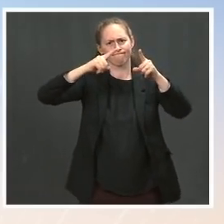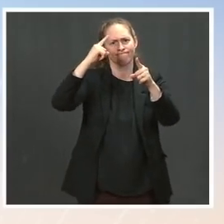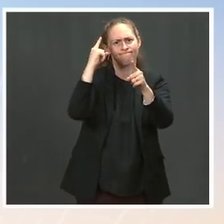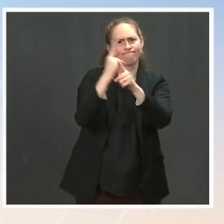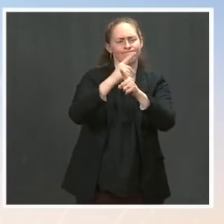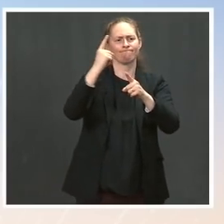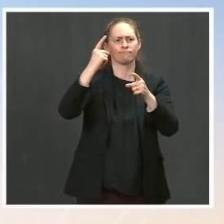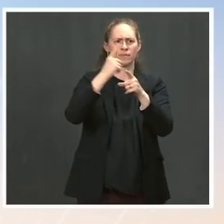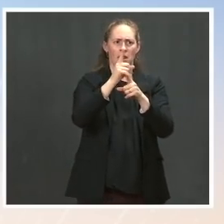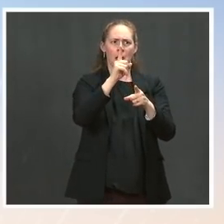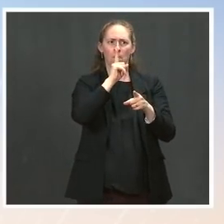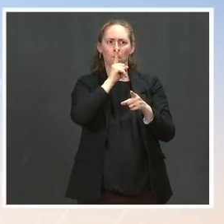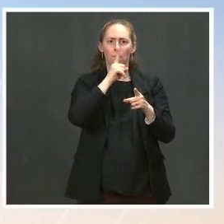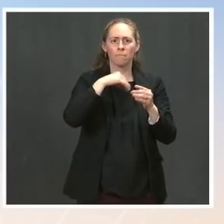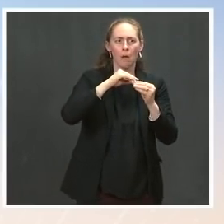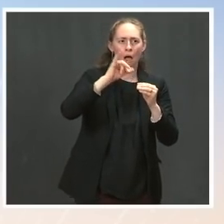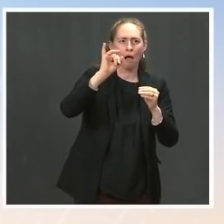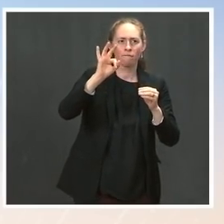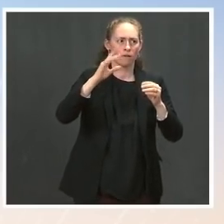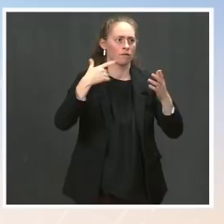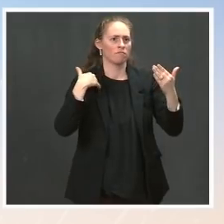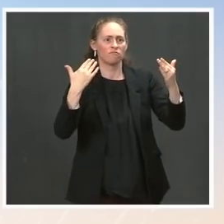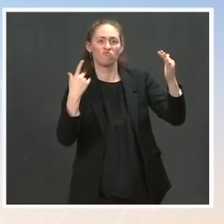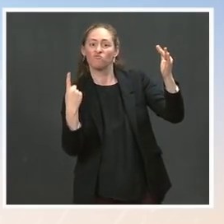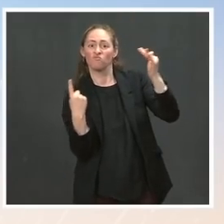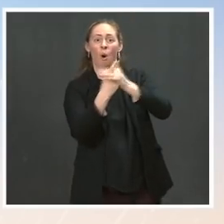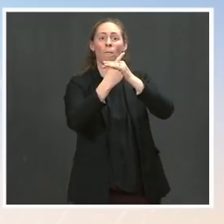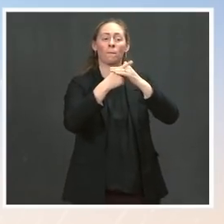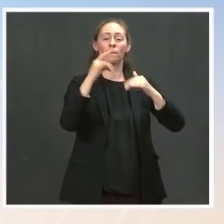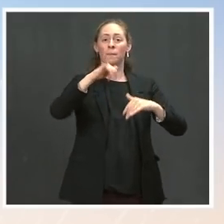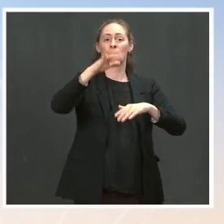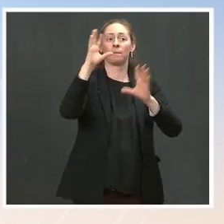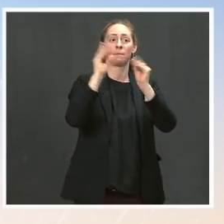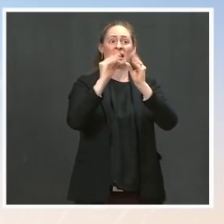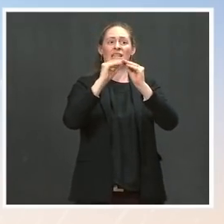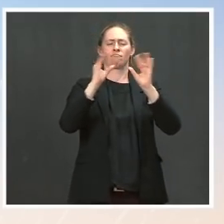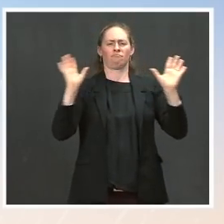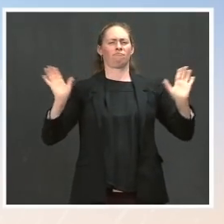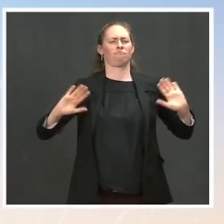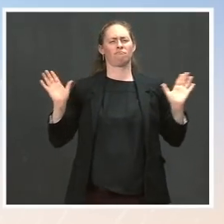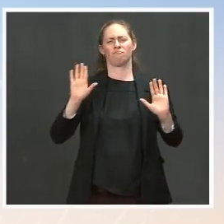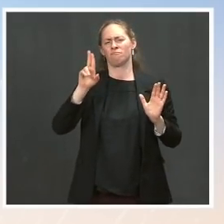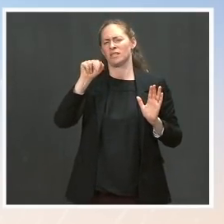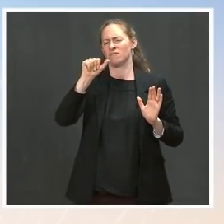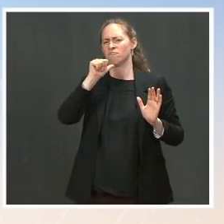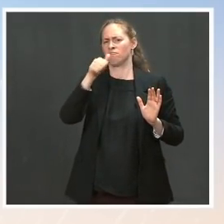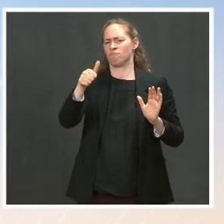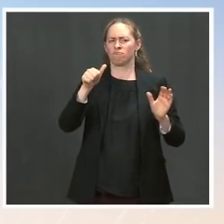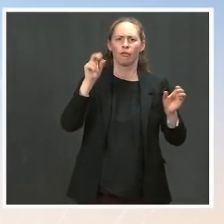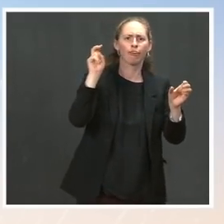that attendance at the discussions and the -- that will proceed on Wednesday has changed. So that's where our focus is.